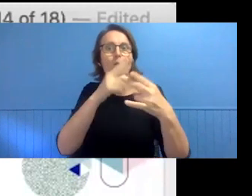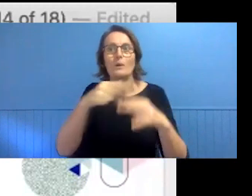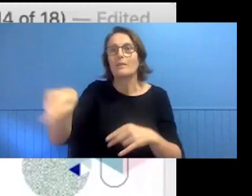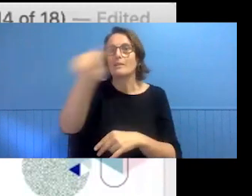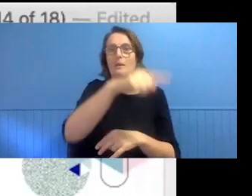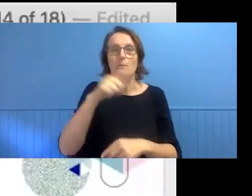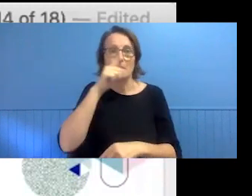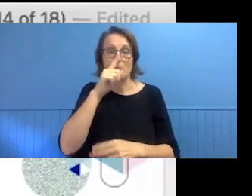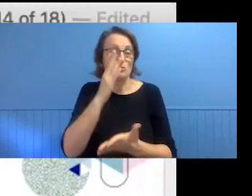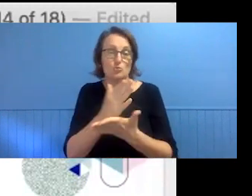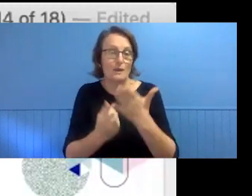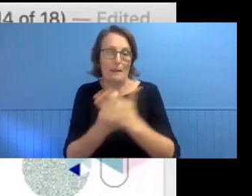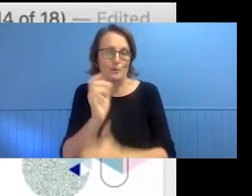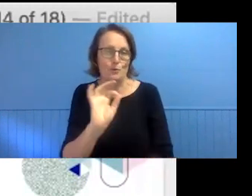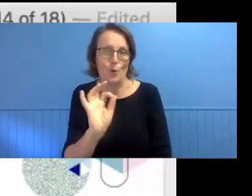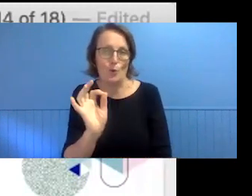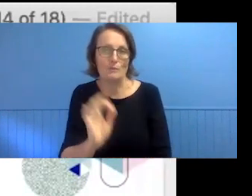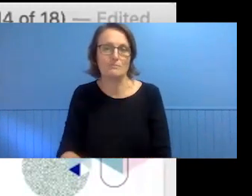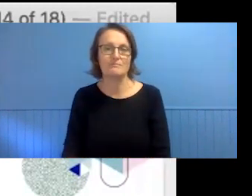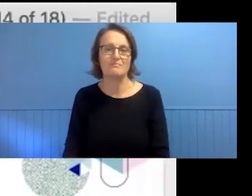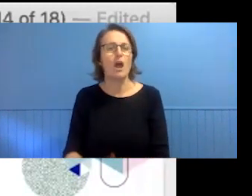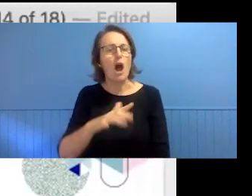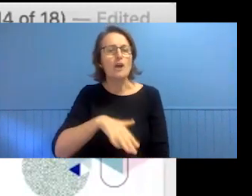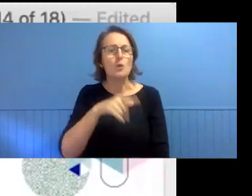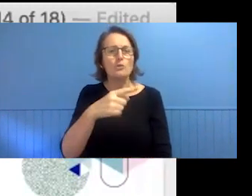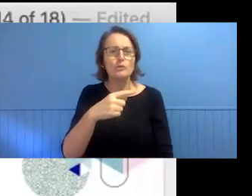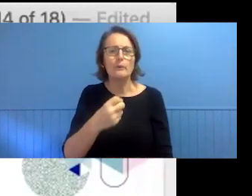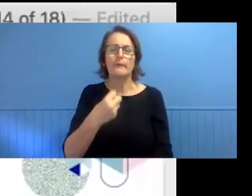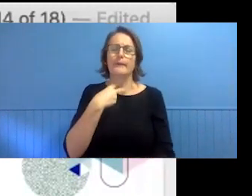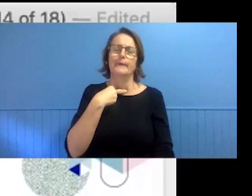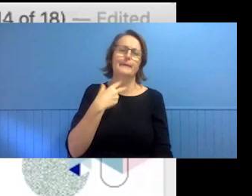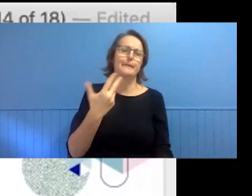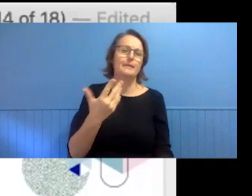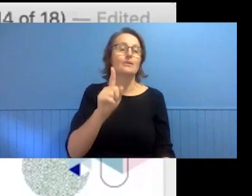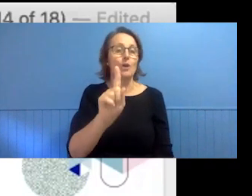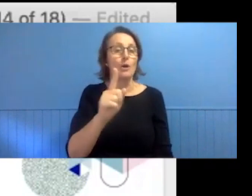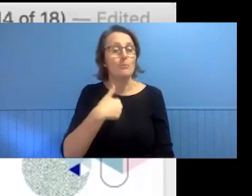put a dampener on any efforts. I want to reassure those that might be